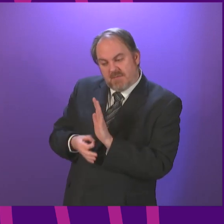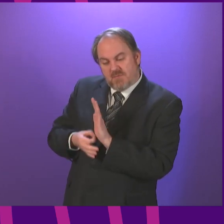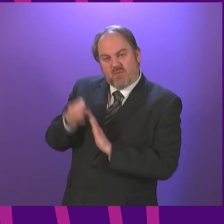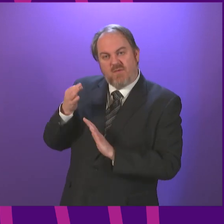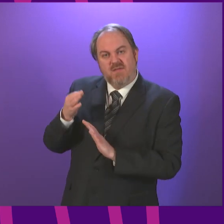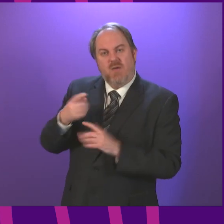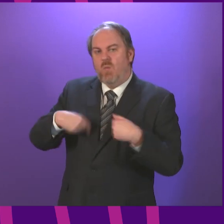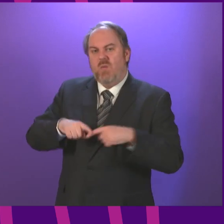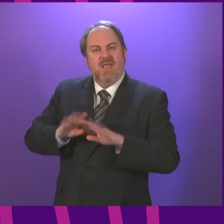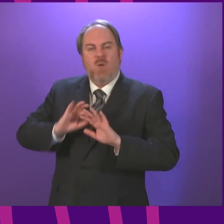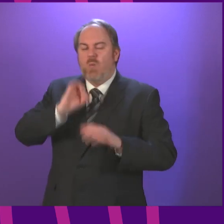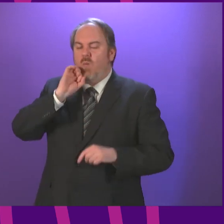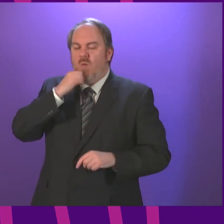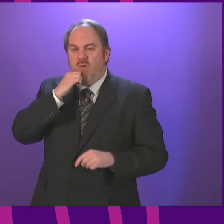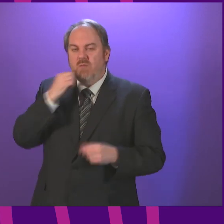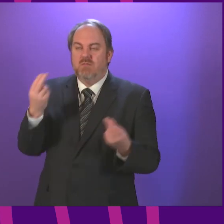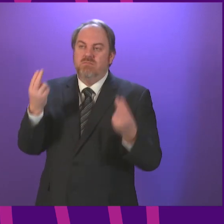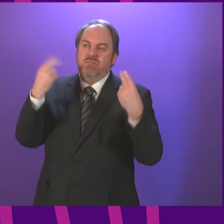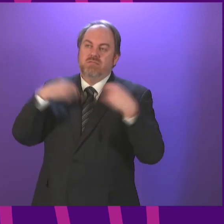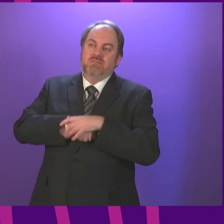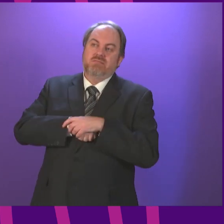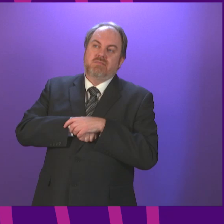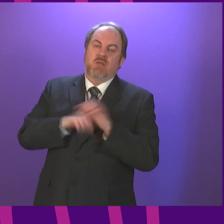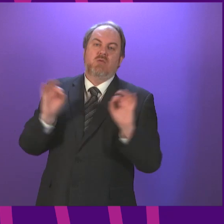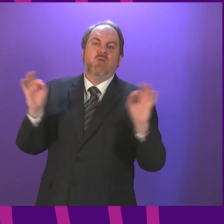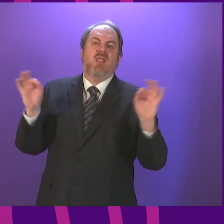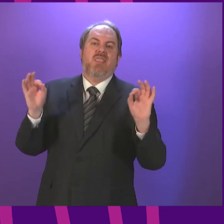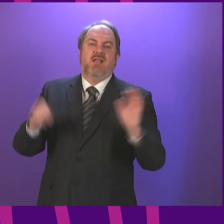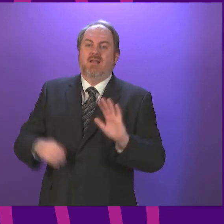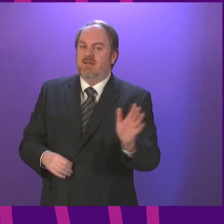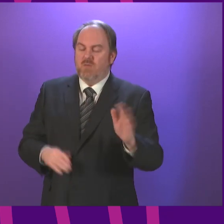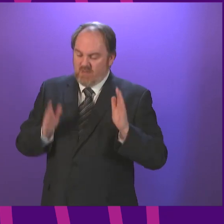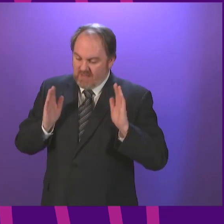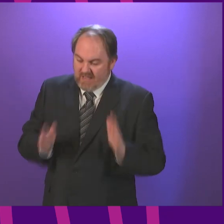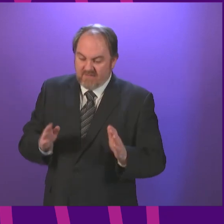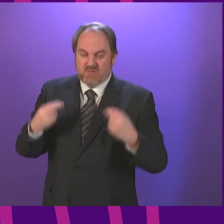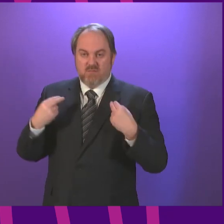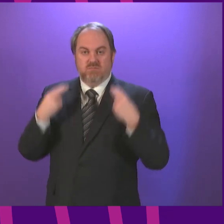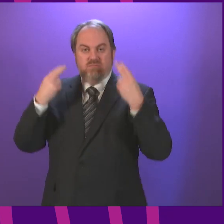passive “stand back and wash our hands of problems” Government, nor will I ever want